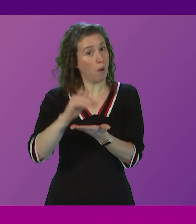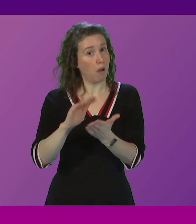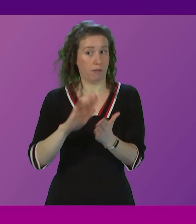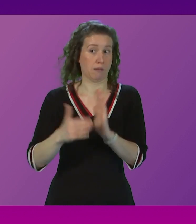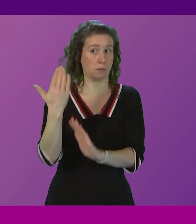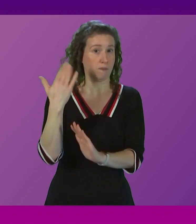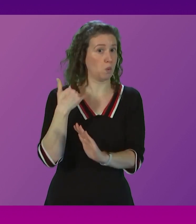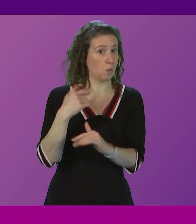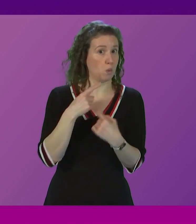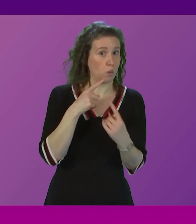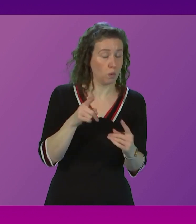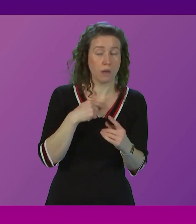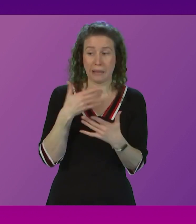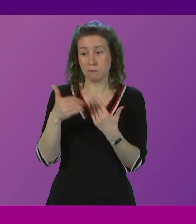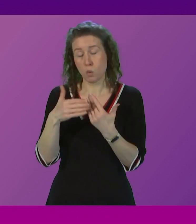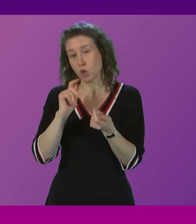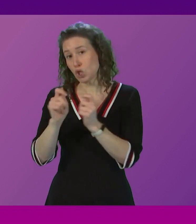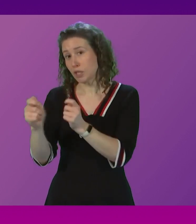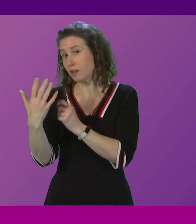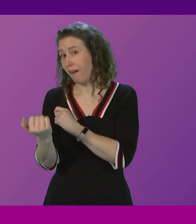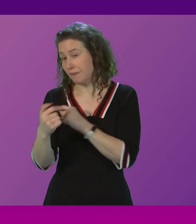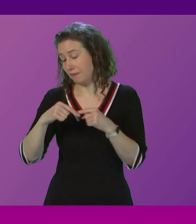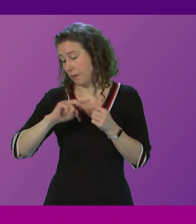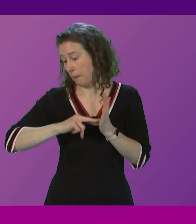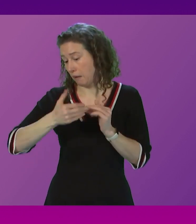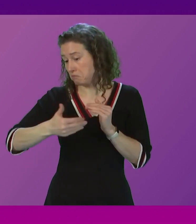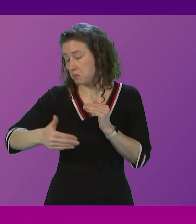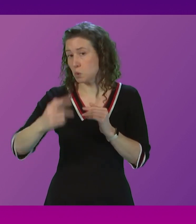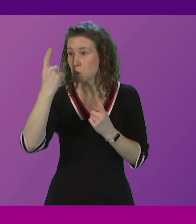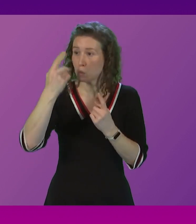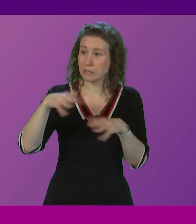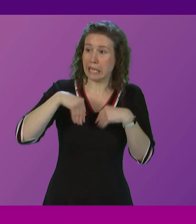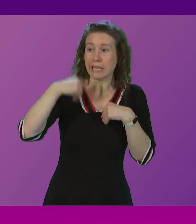and other changes have been made to take account of the concerns of industry. That is positive,